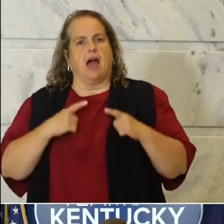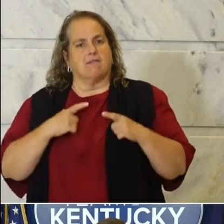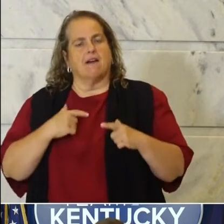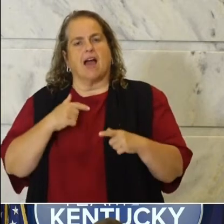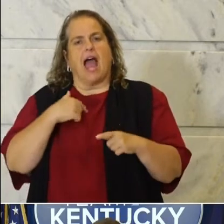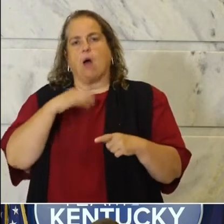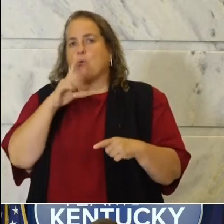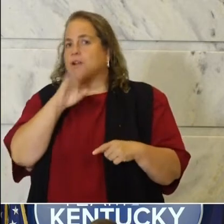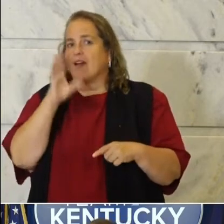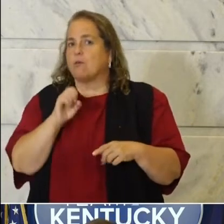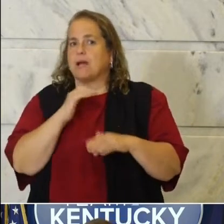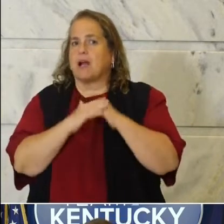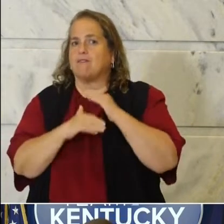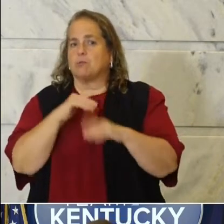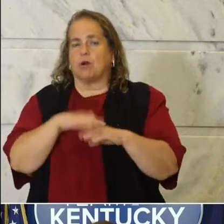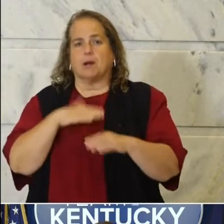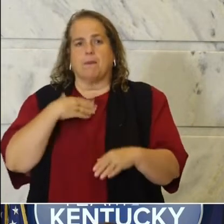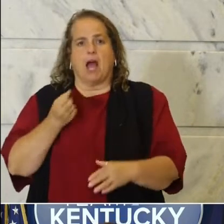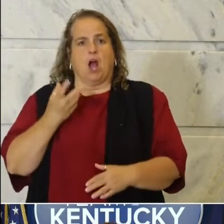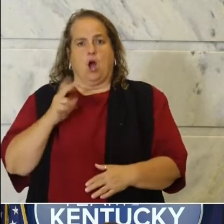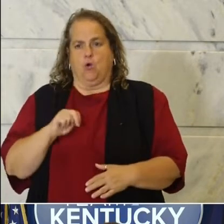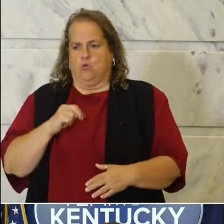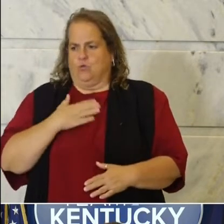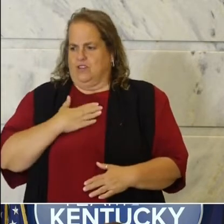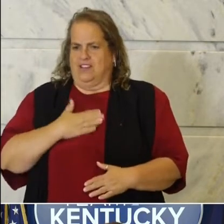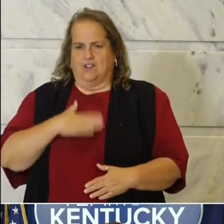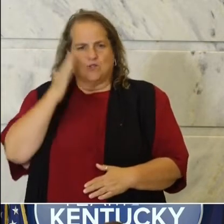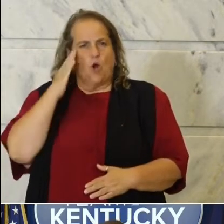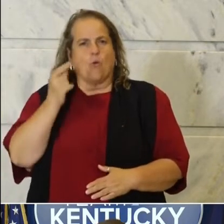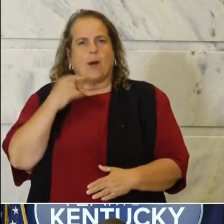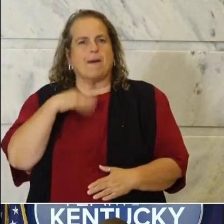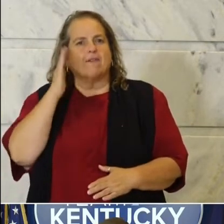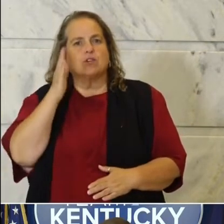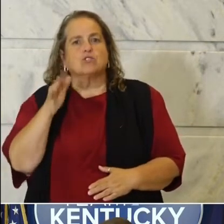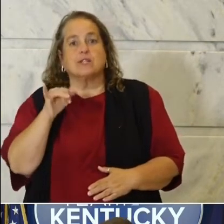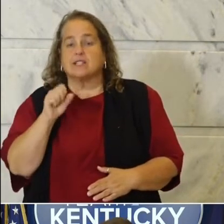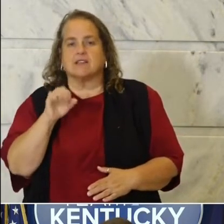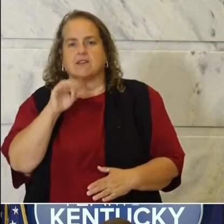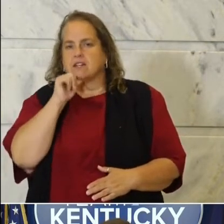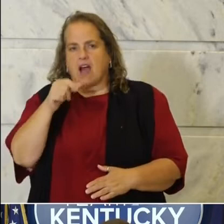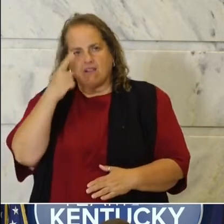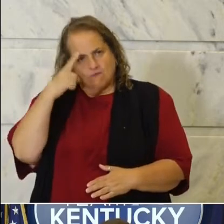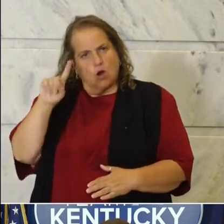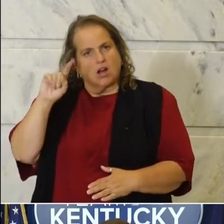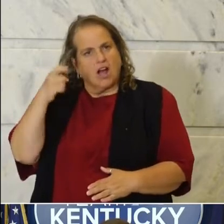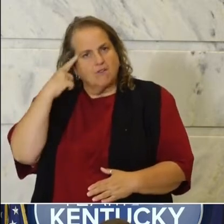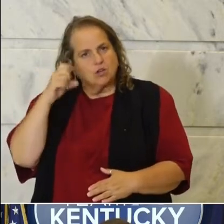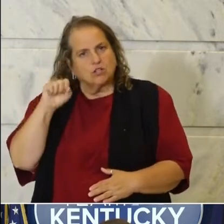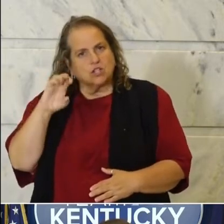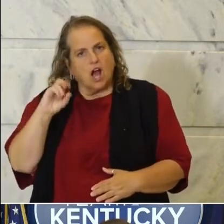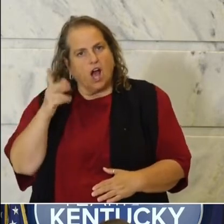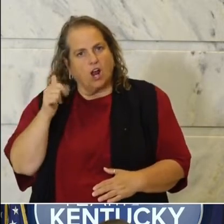lasting impact on me. And covert has made it really challenging knowing that these programs